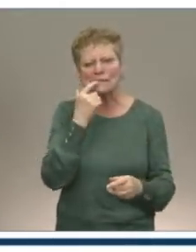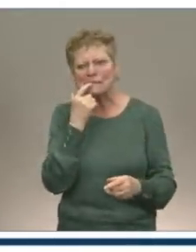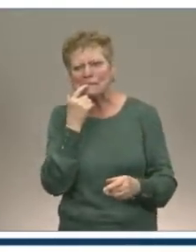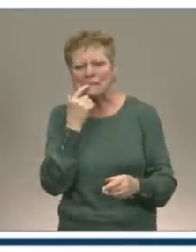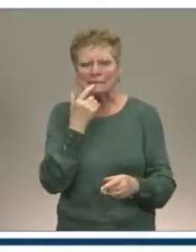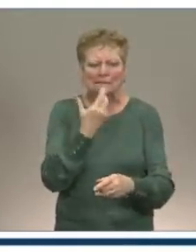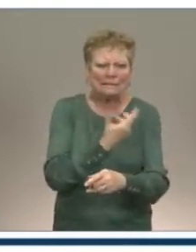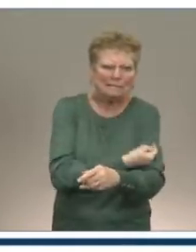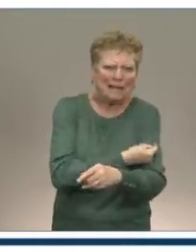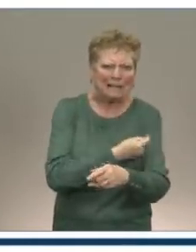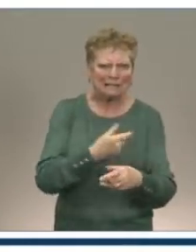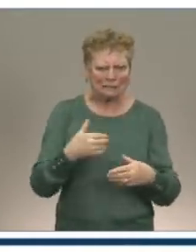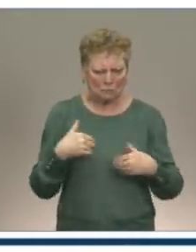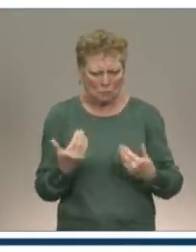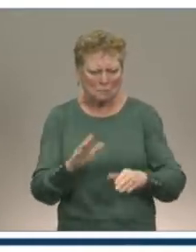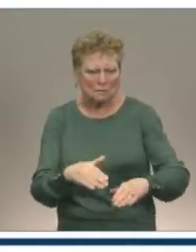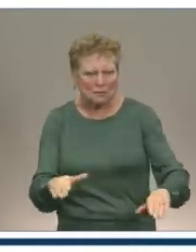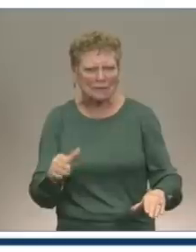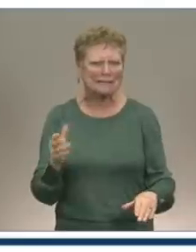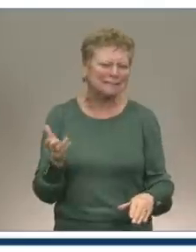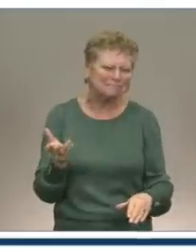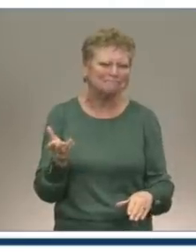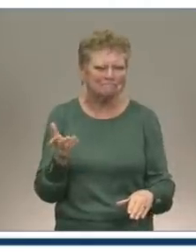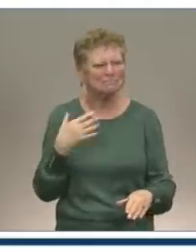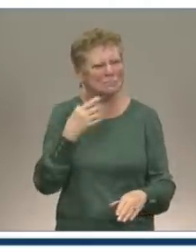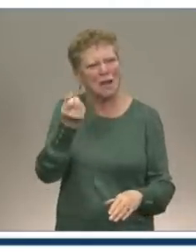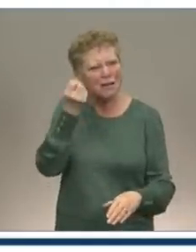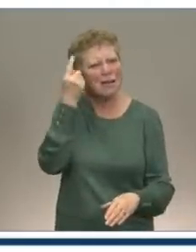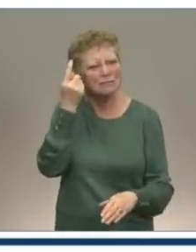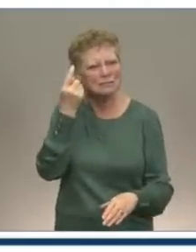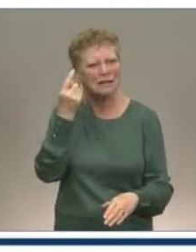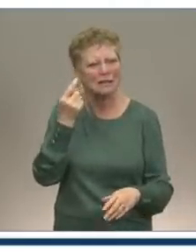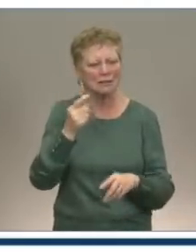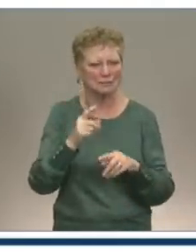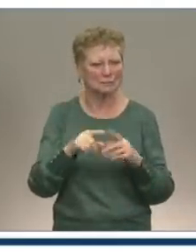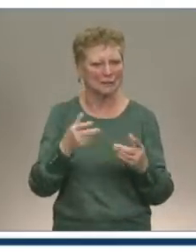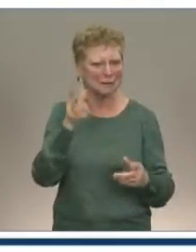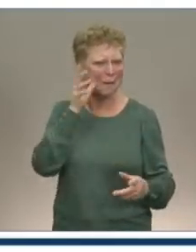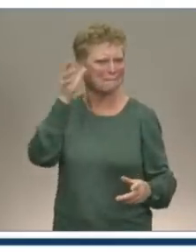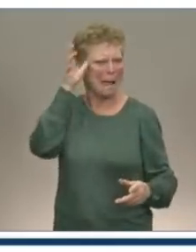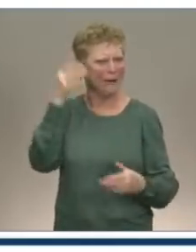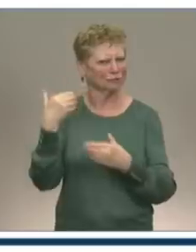children and that's on that's understandable that's the job of parents and guardians is too is